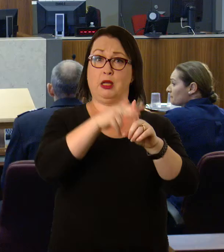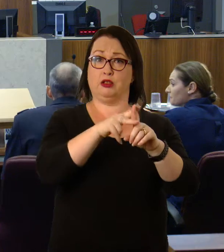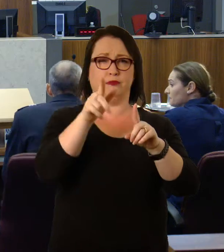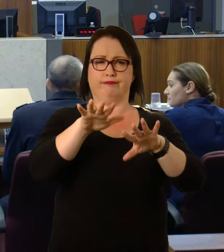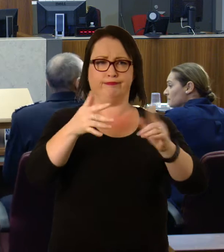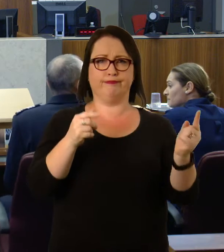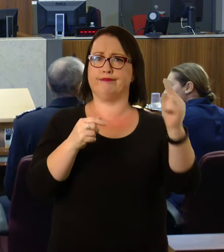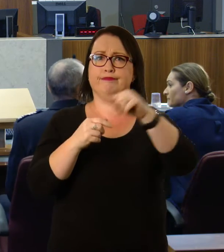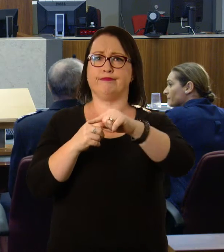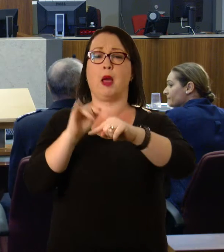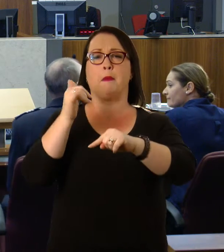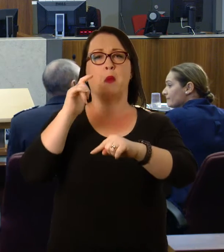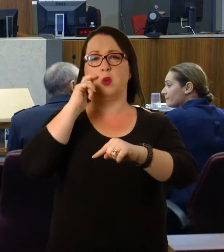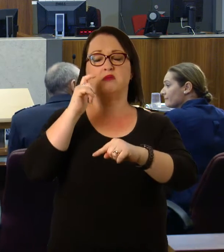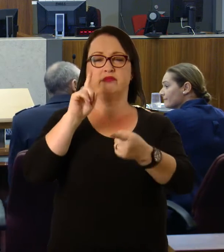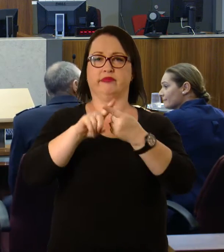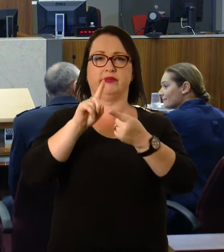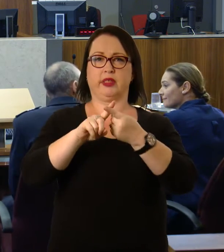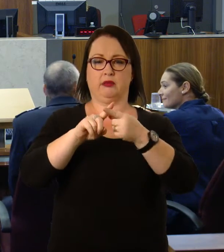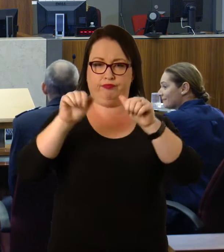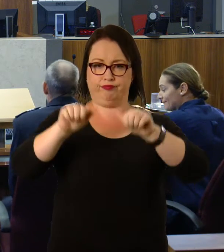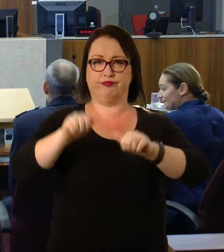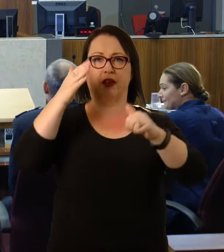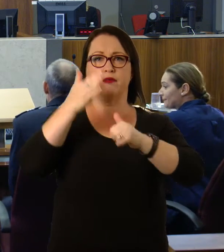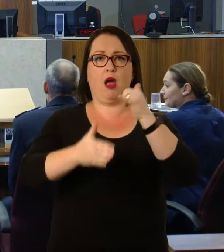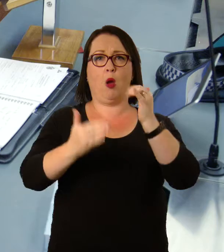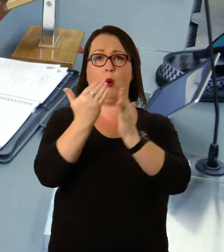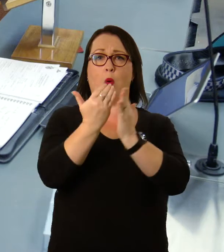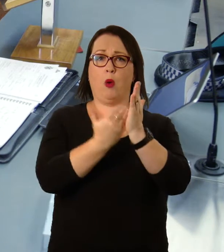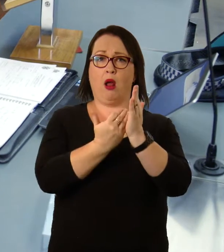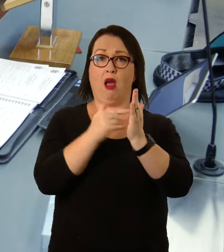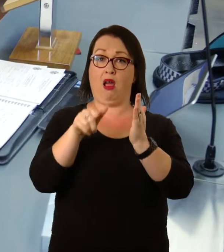a final Protection Order could be made against you, and the conditions of the order may affect